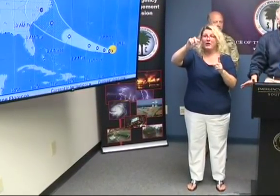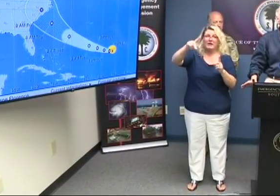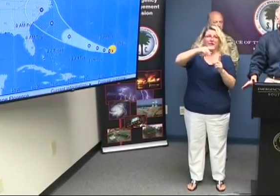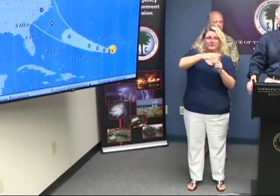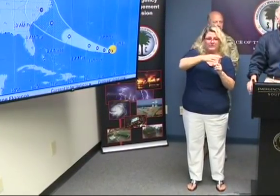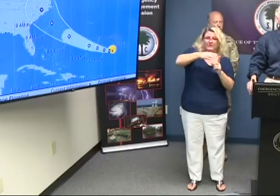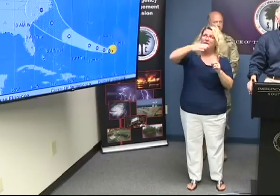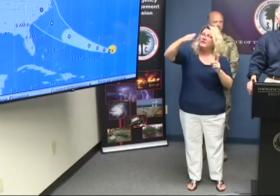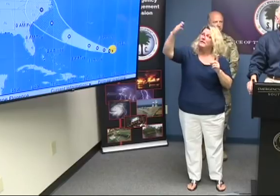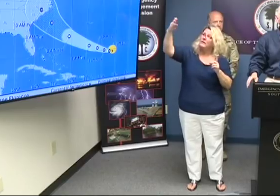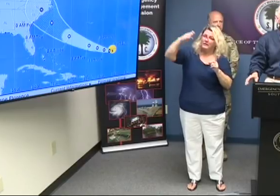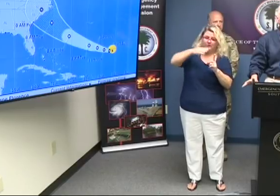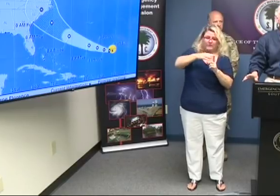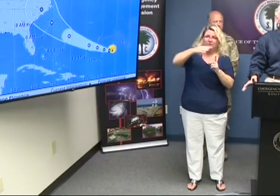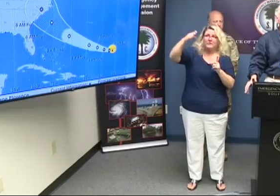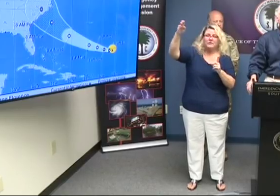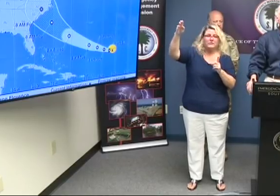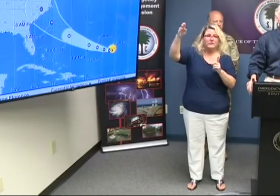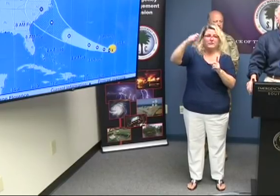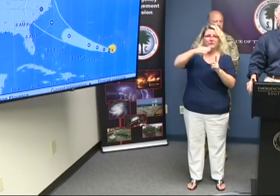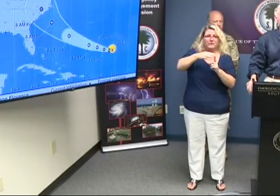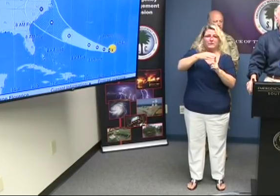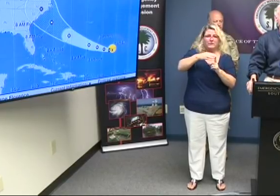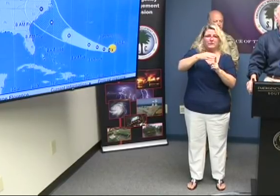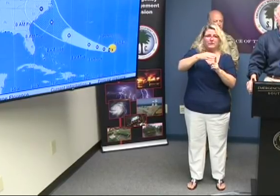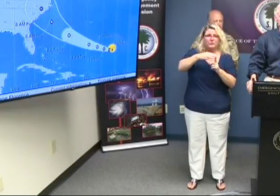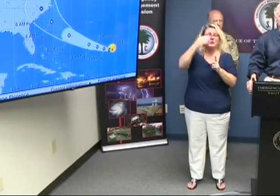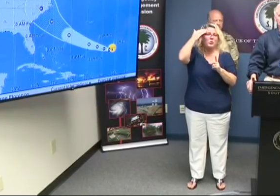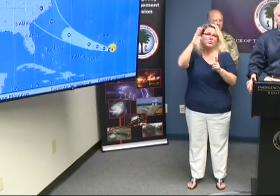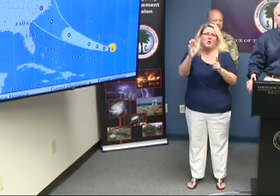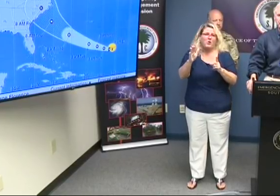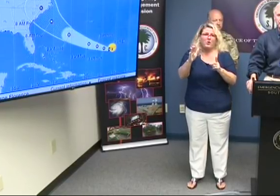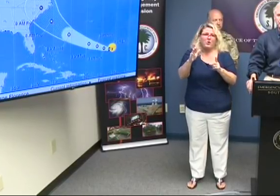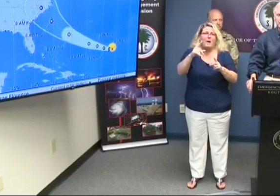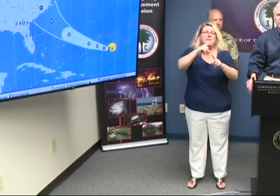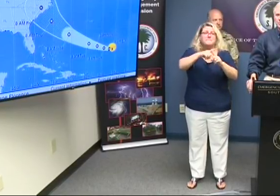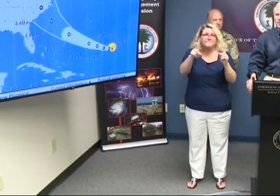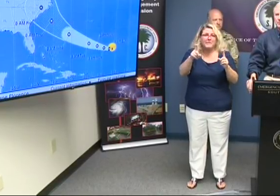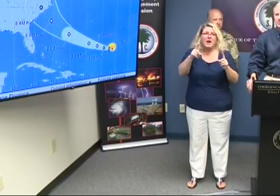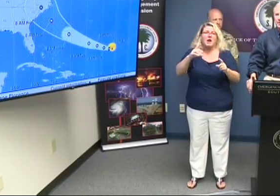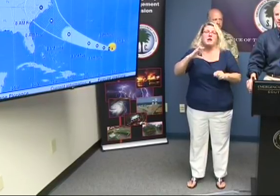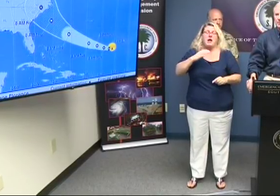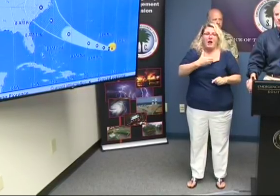So we don't know what's gonna happen. But we know this: the official part of the state, the state response mechanism,